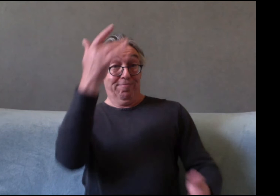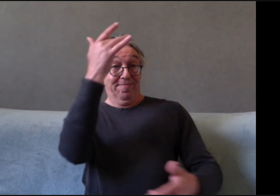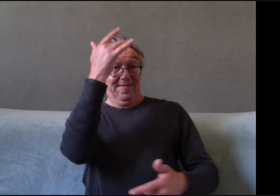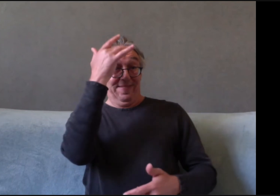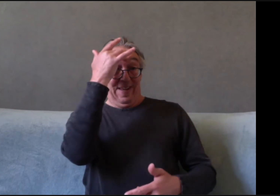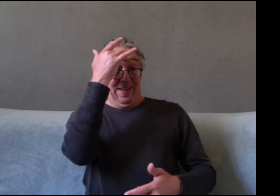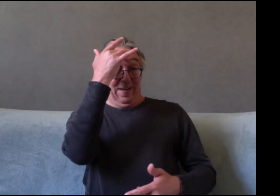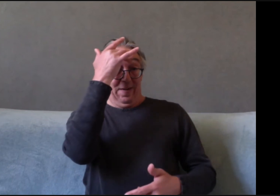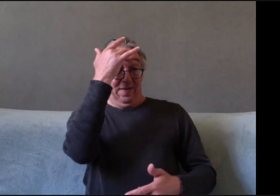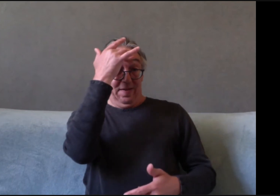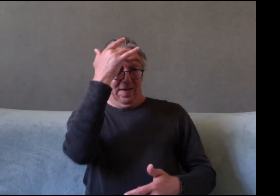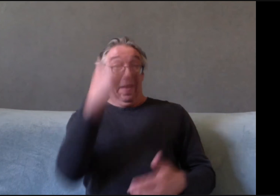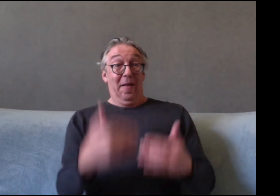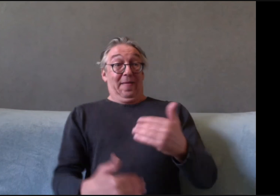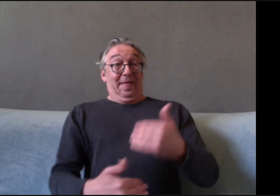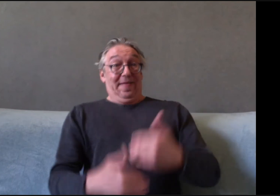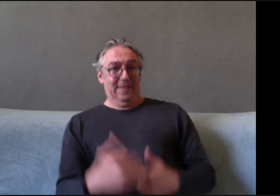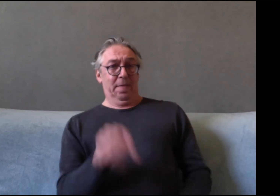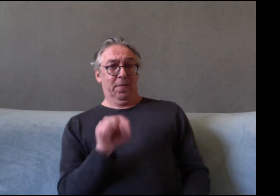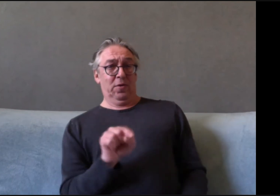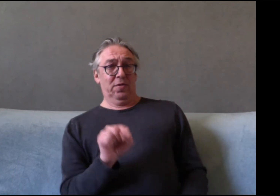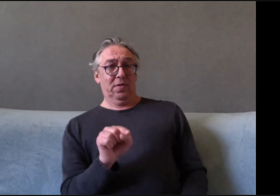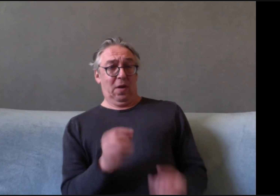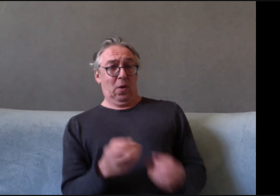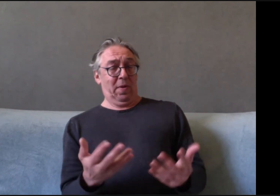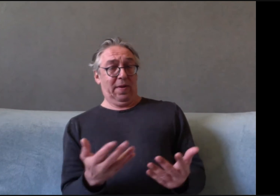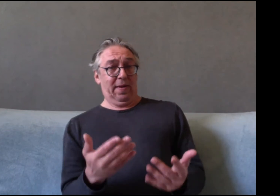That's the last point.